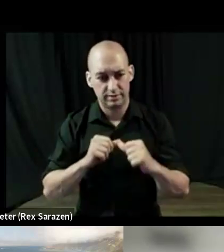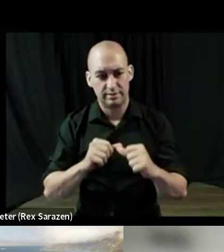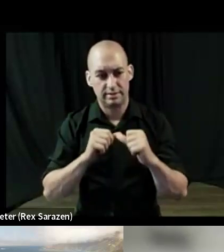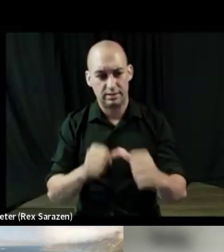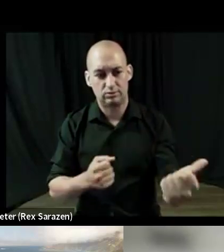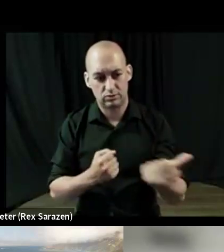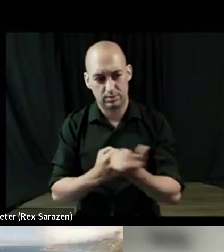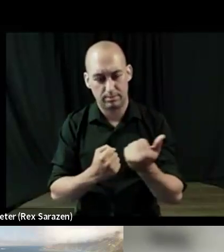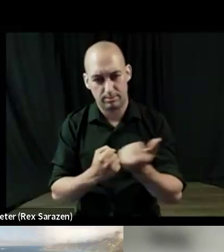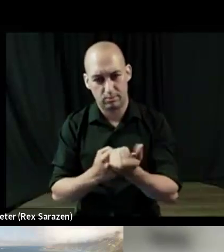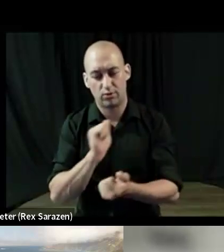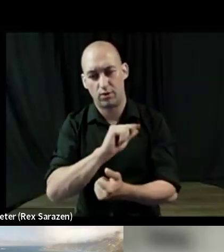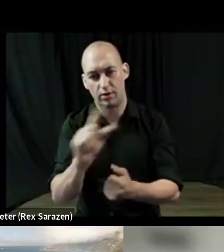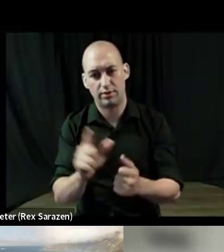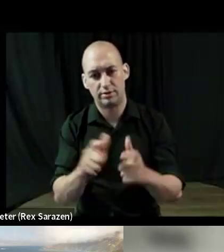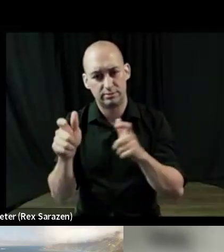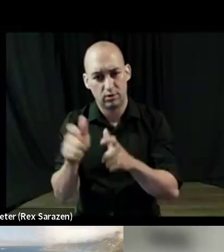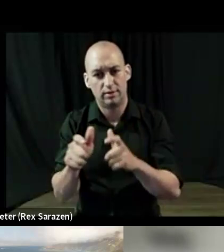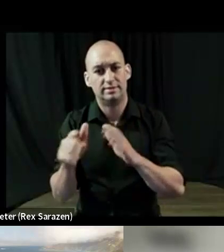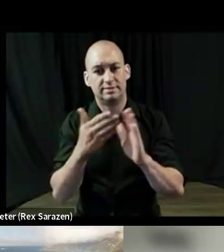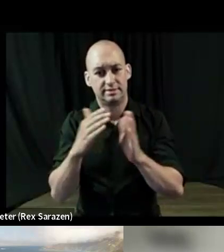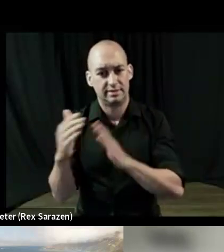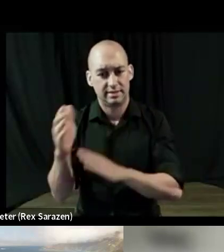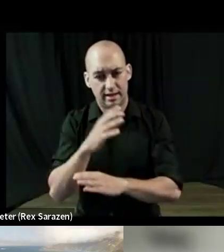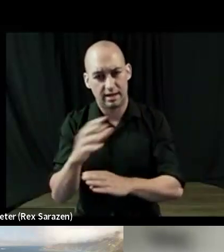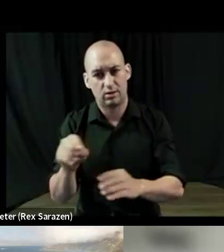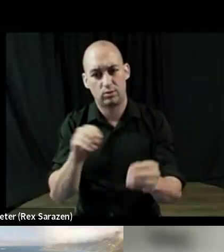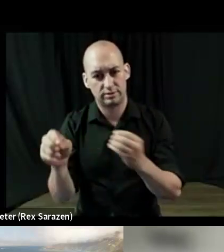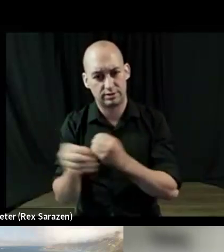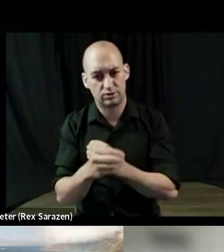of our smaller cities and organizations that would like to apply for funding. So I would